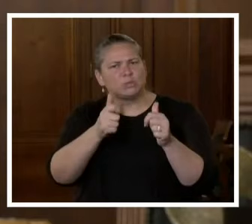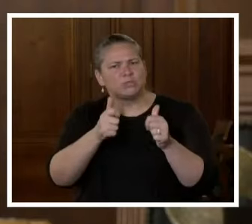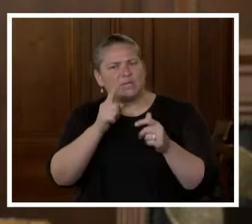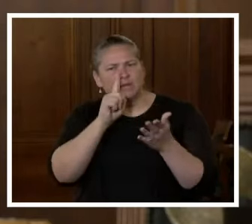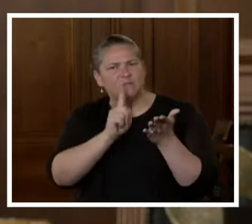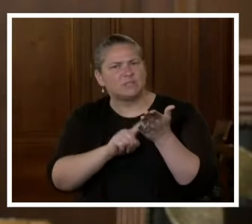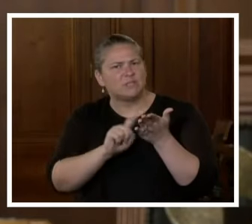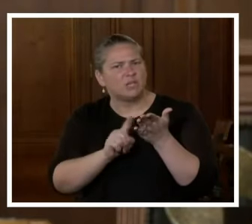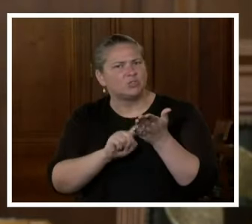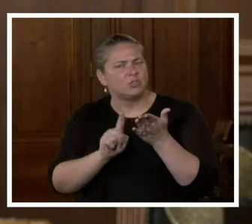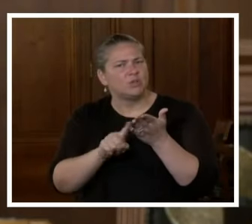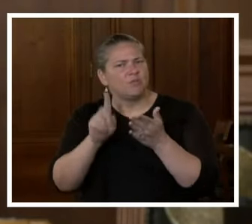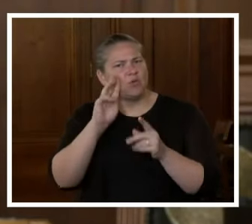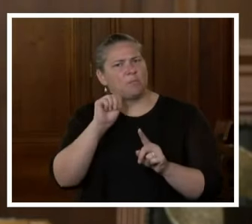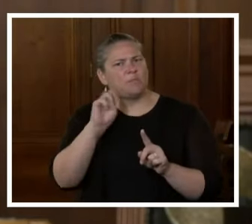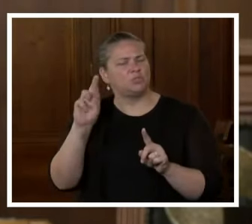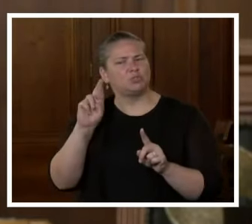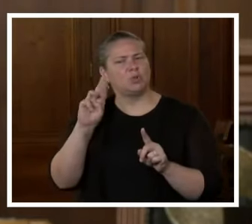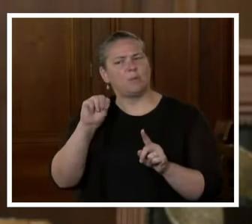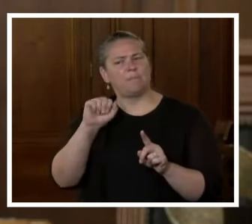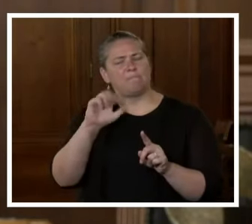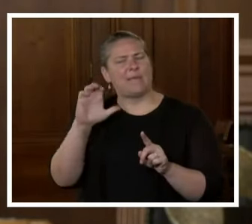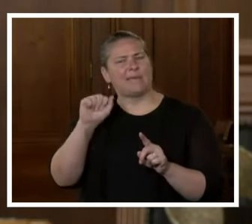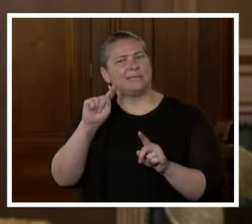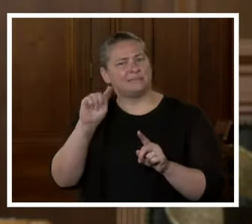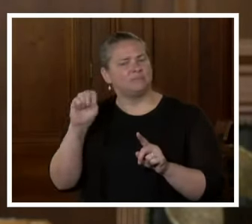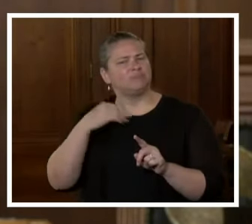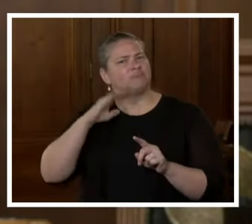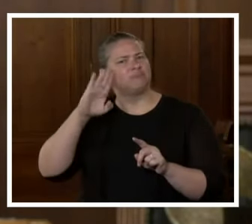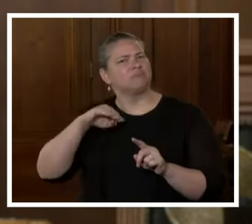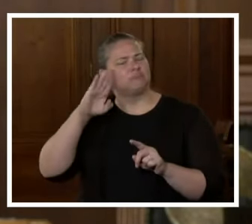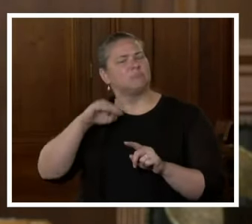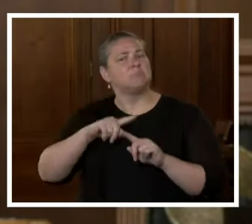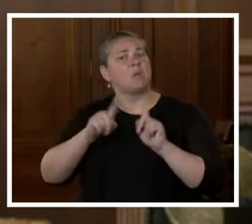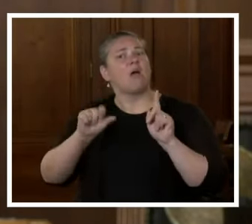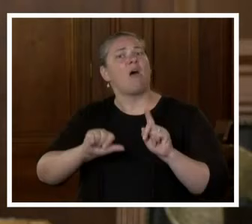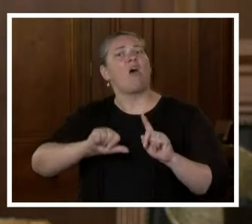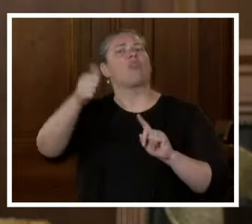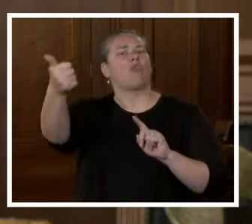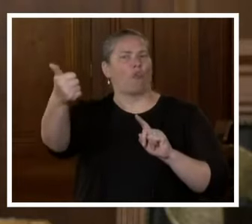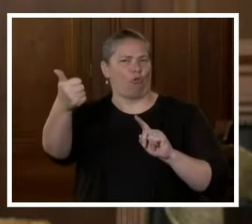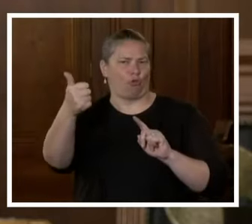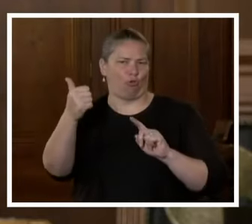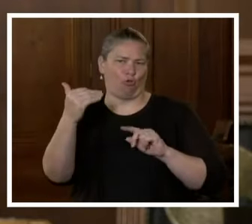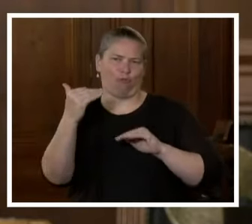IT WAS PROACTIVE. BUT WITH THIS, AND I THINK I